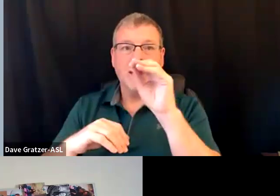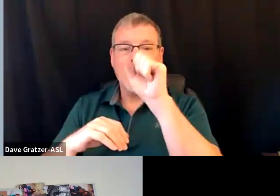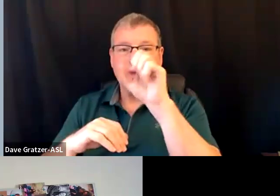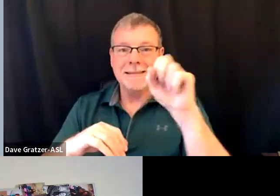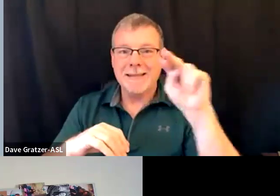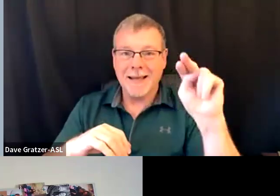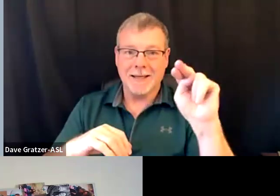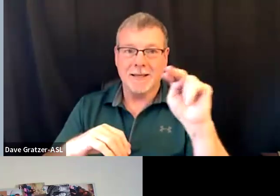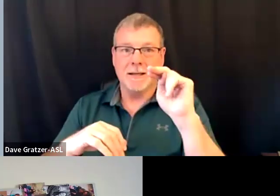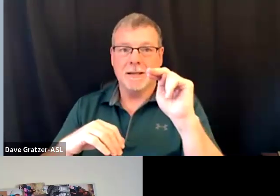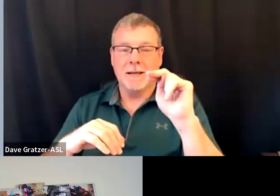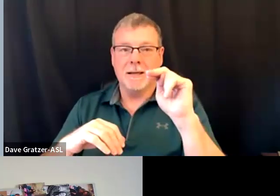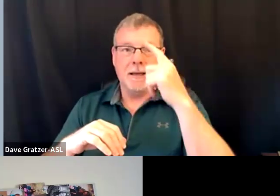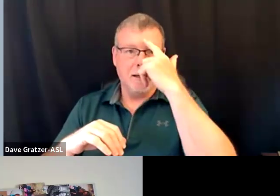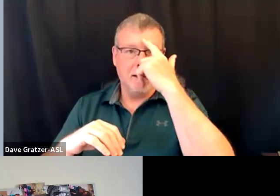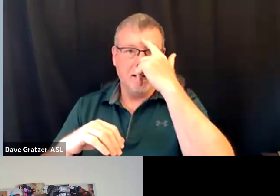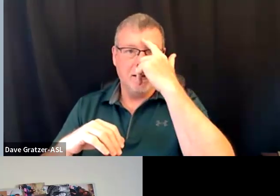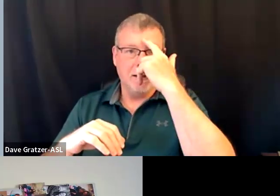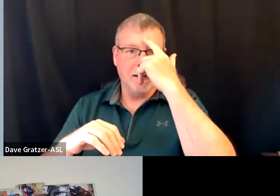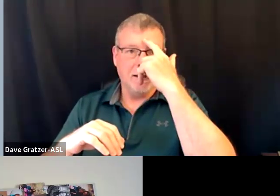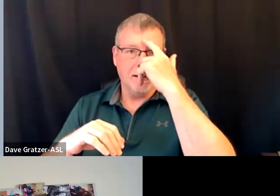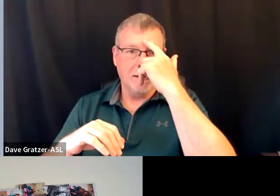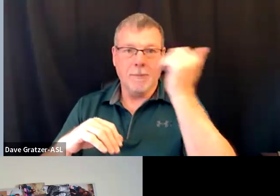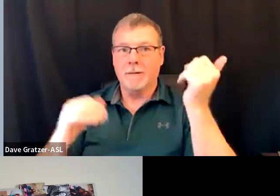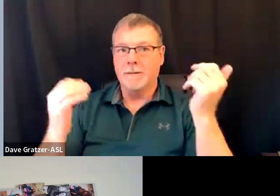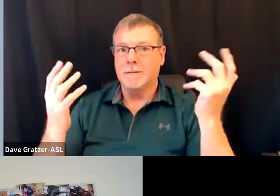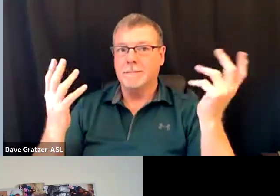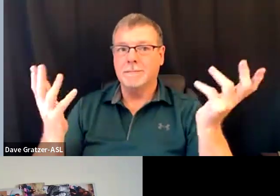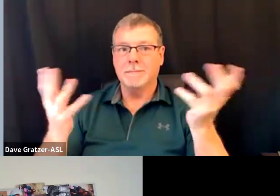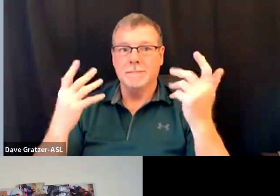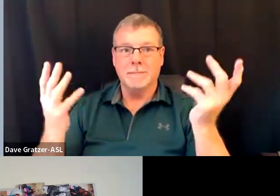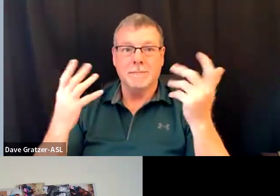just because it's a, like a virtual wallet for a client,